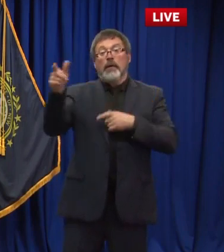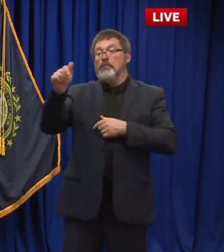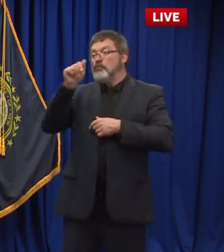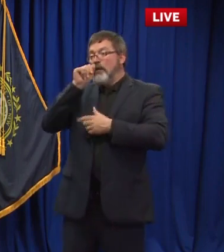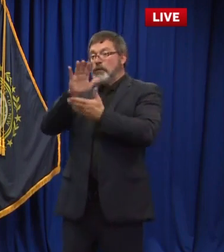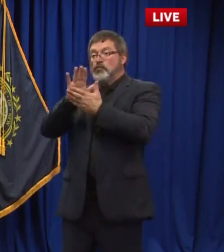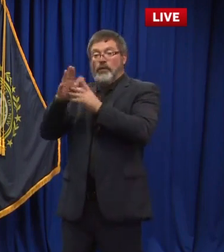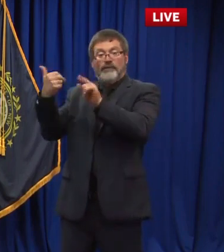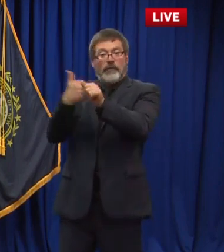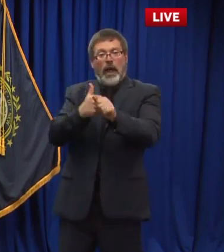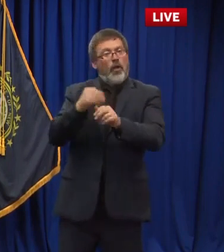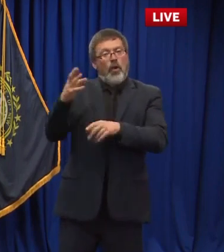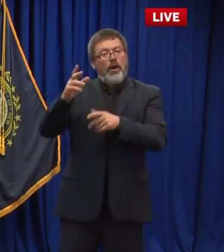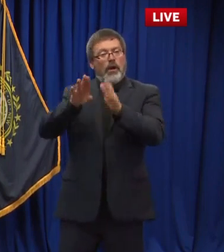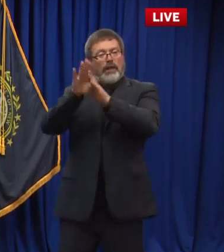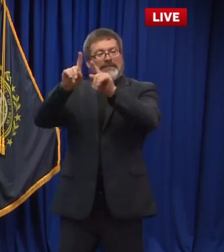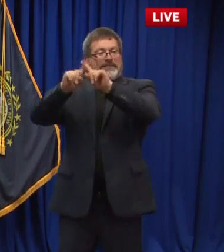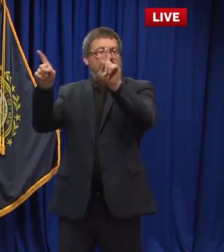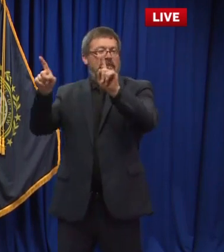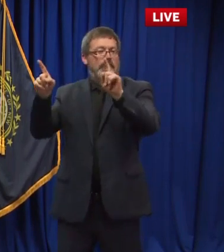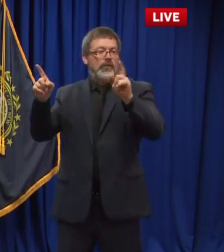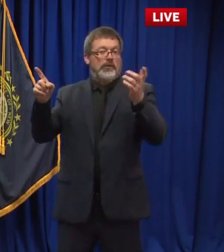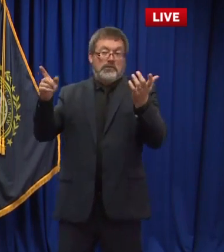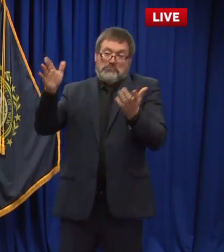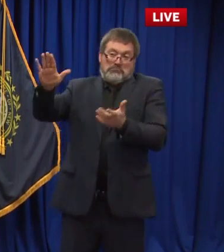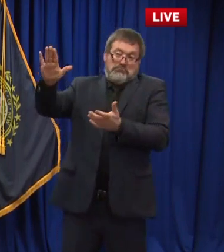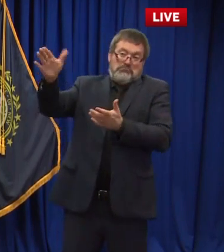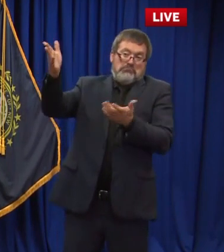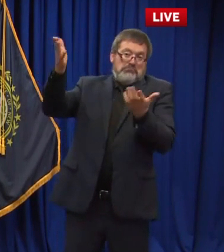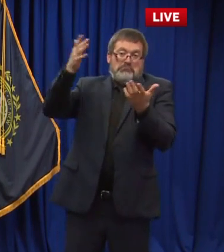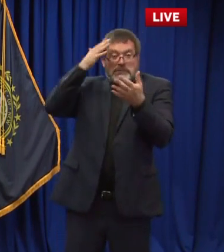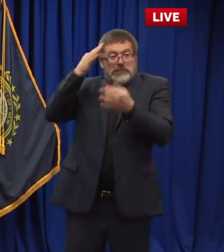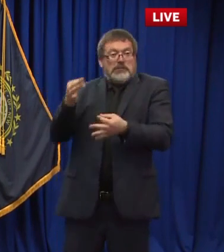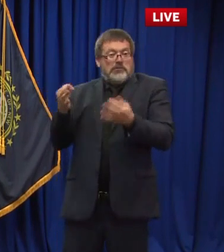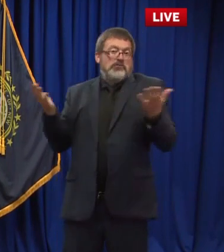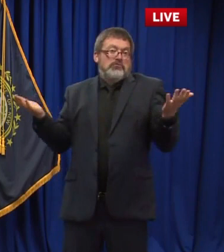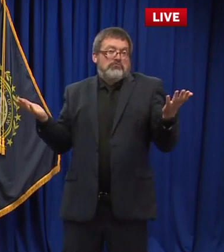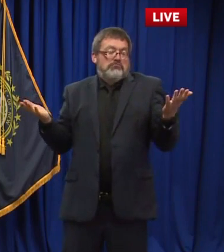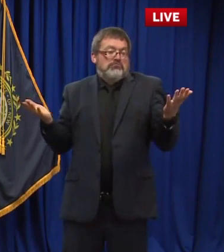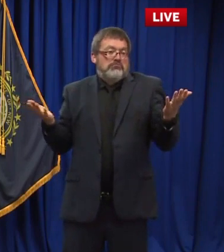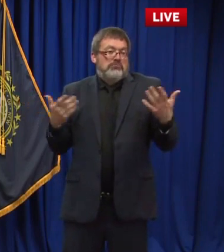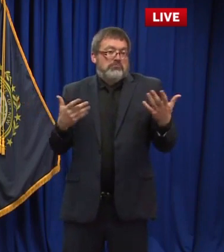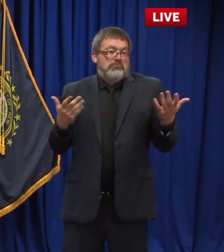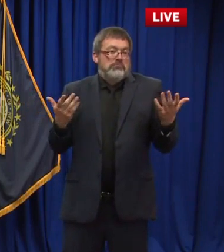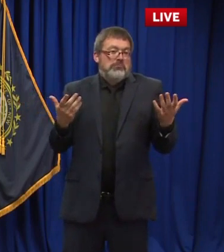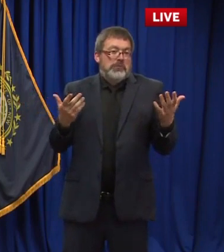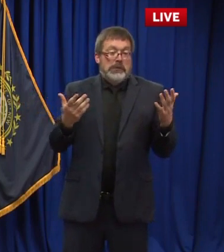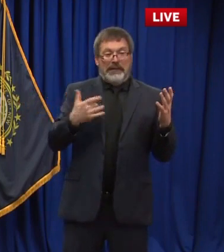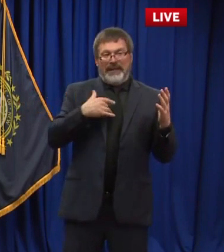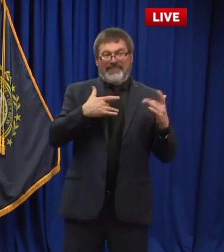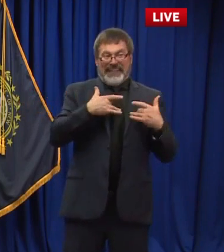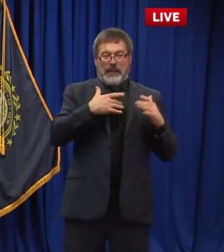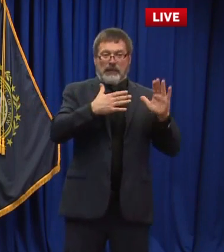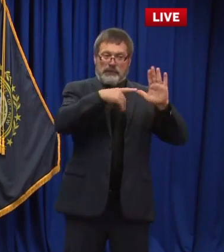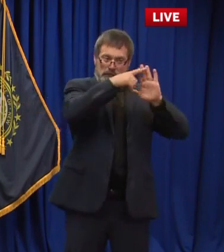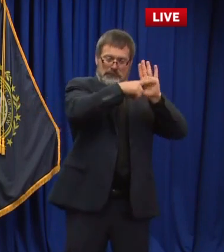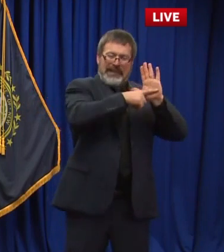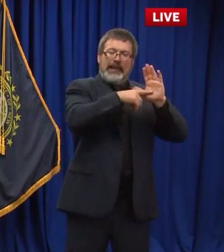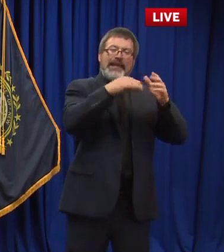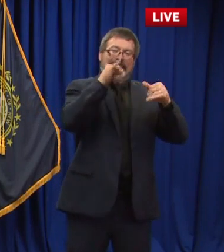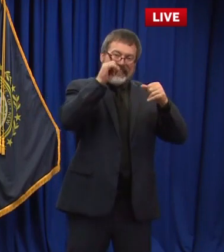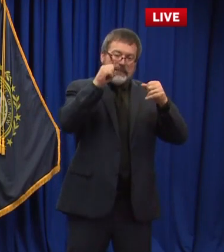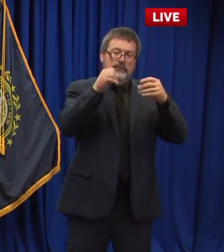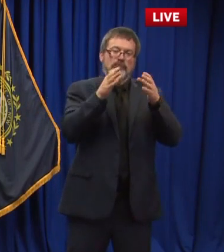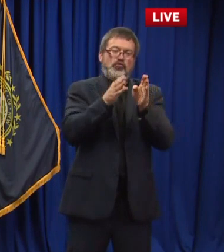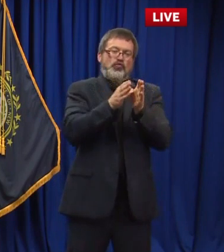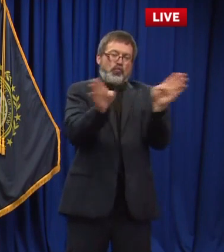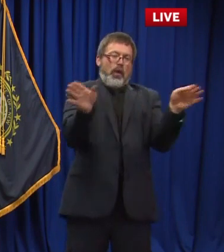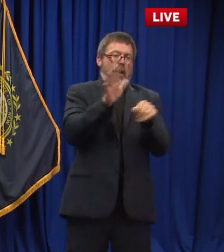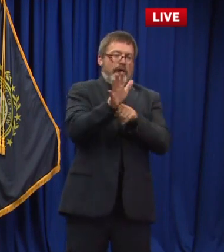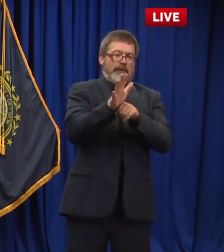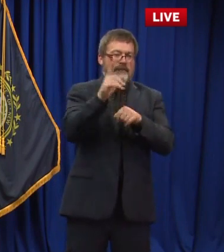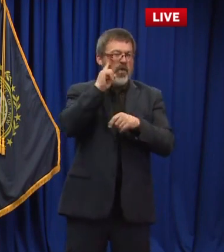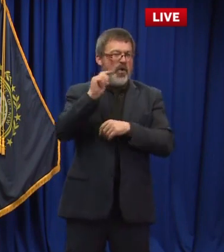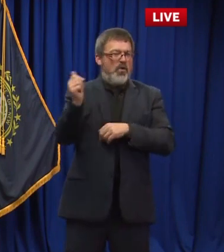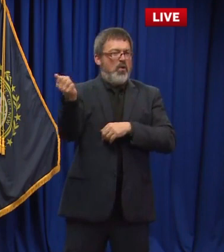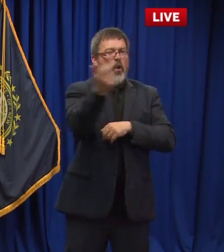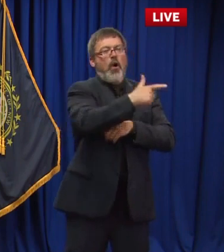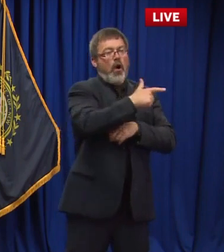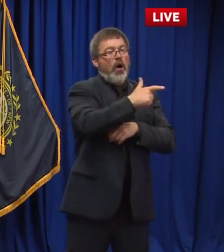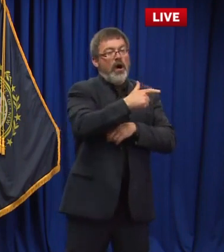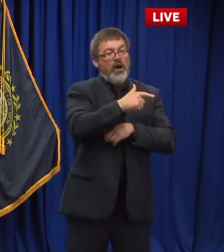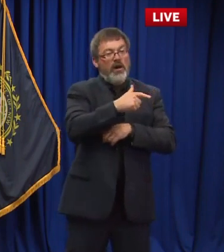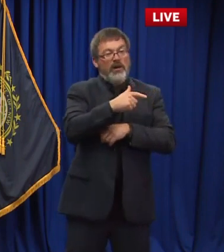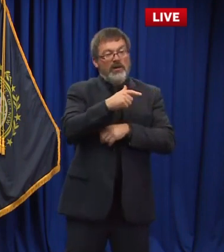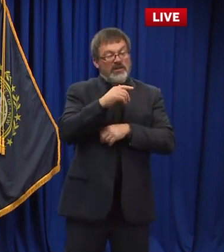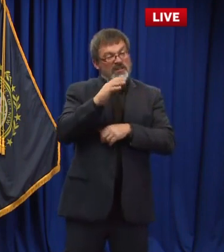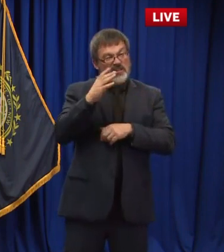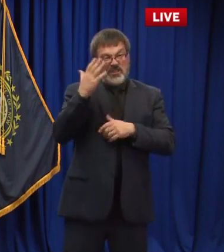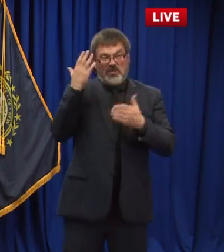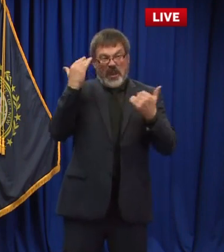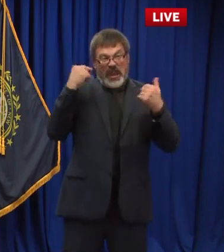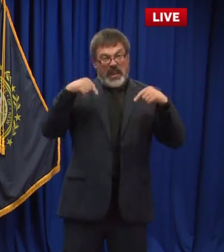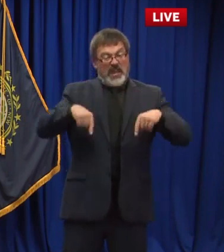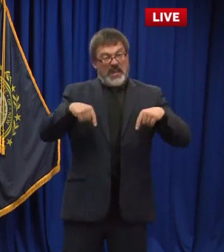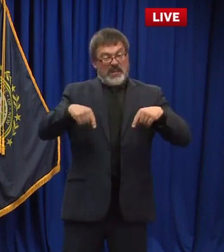I KNOW A LOT OF PUBLIC SCHOOLS WILL PROBABLY LOOK AT THESE IDEAS BUT THESE ORGANIZATIONS MIGHT HAVE THEIR OWN GUIDANCE TO AND THAT IS FINE BUT WAIT -- WHAT WE ARE PUTTING FORWARD IS